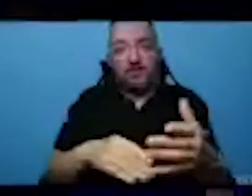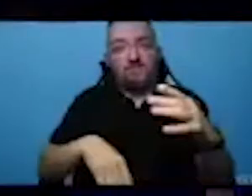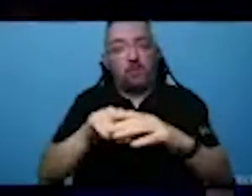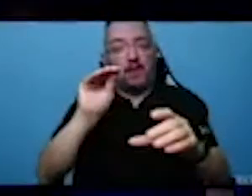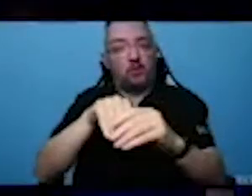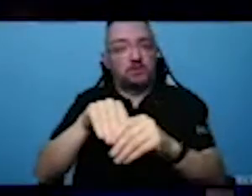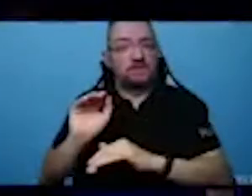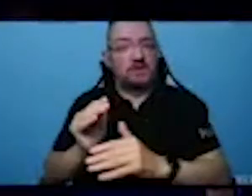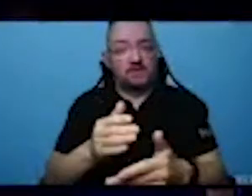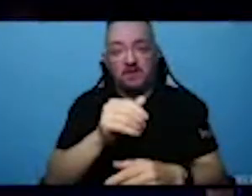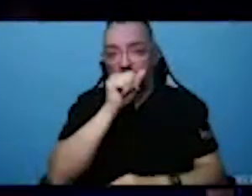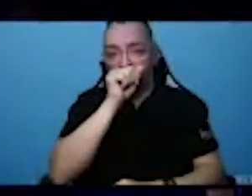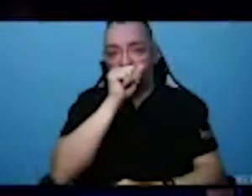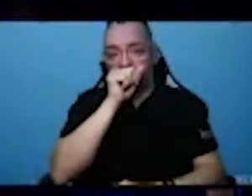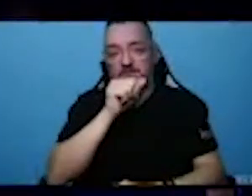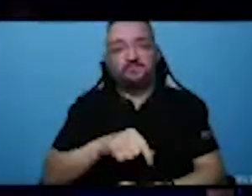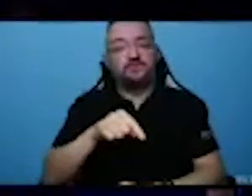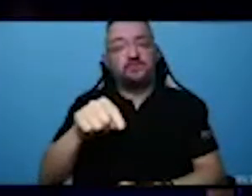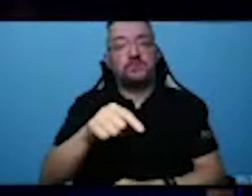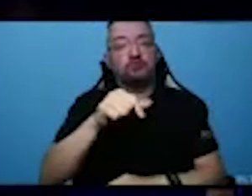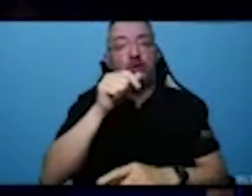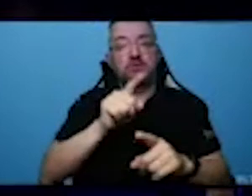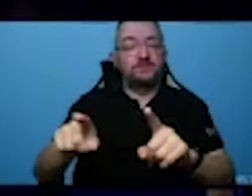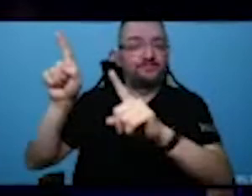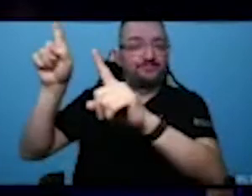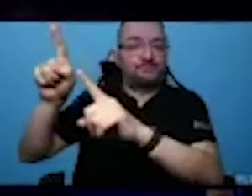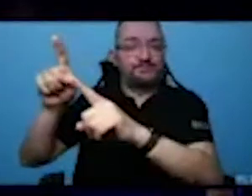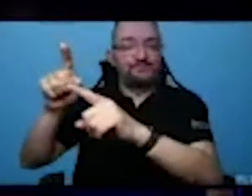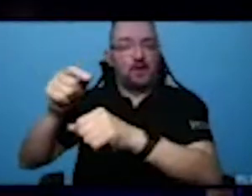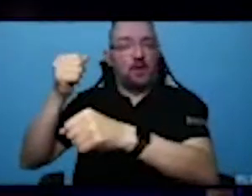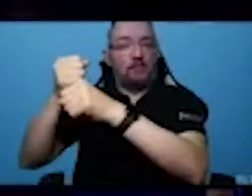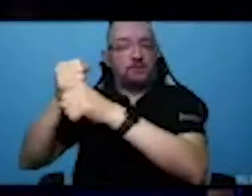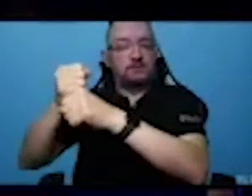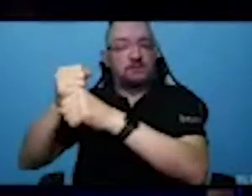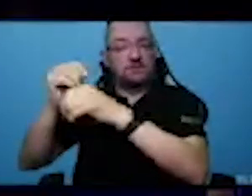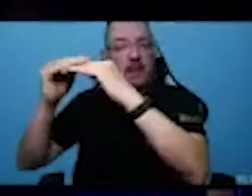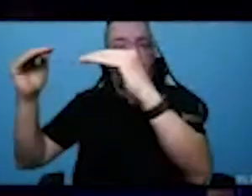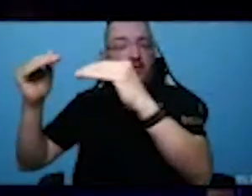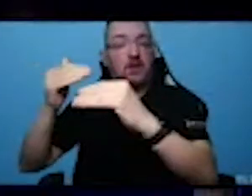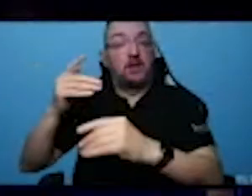at state level necessarily, but actually we need to move more of the resources into the community level.